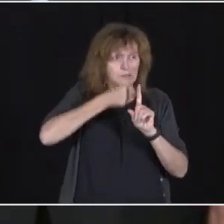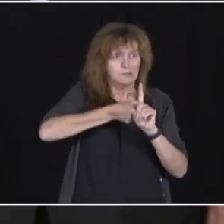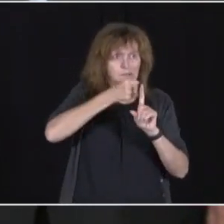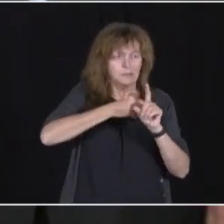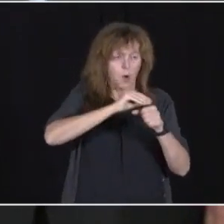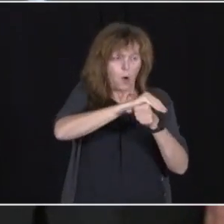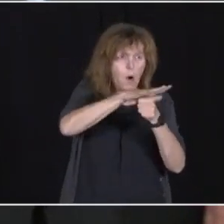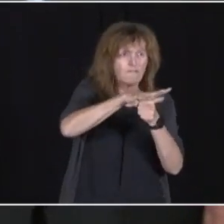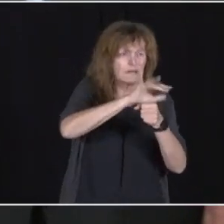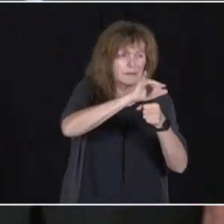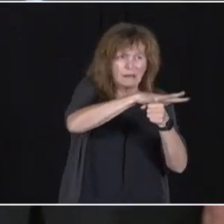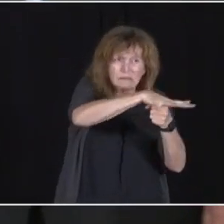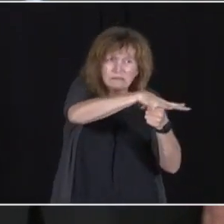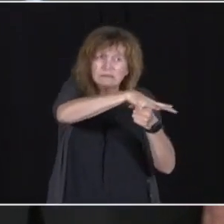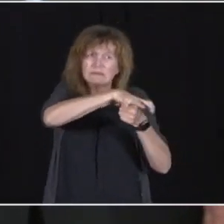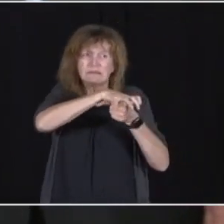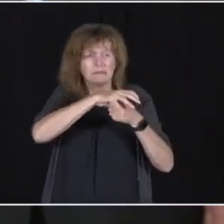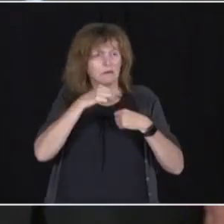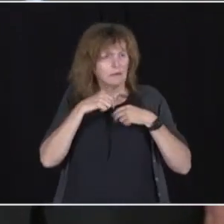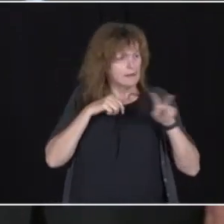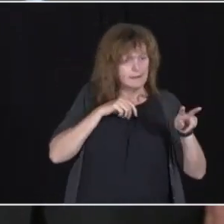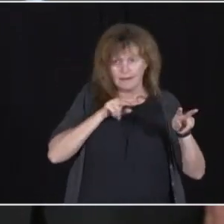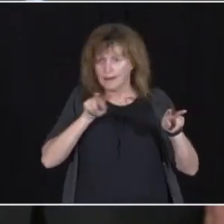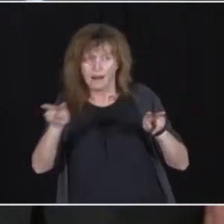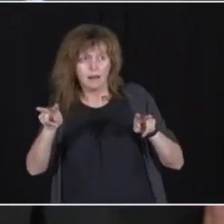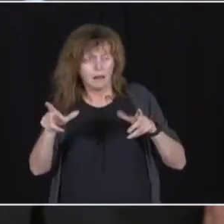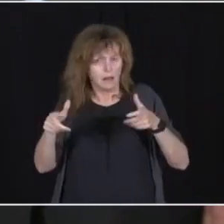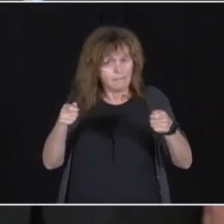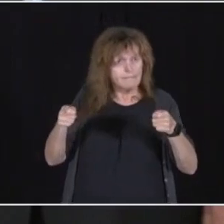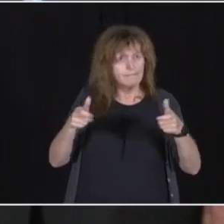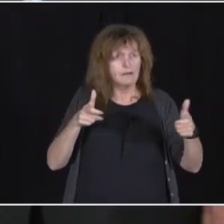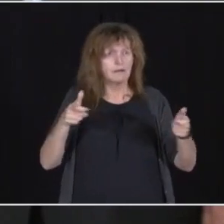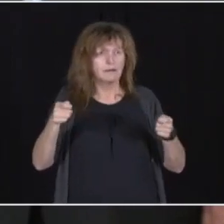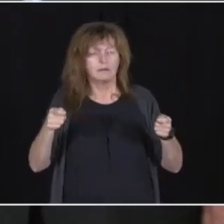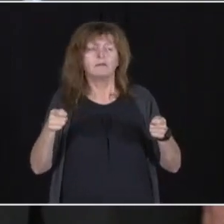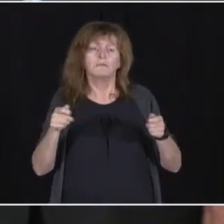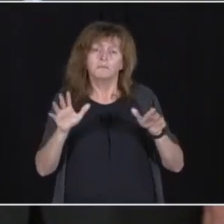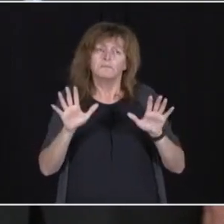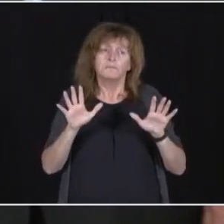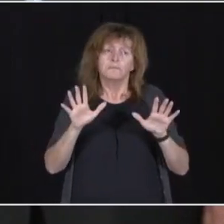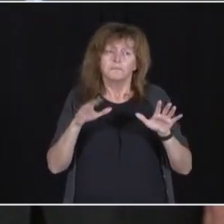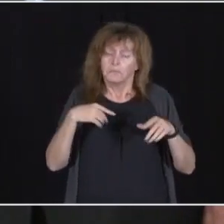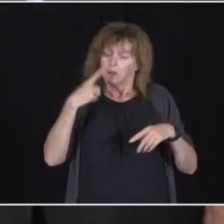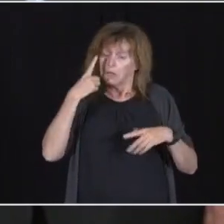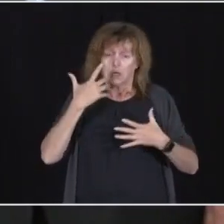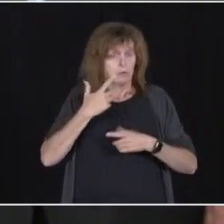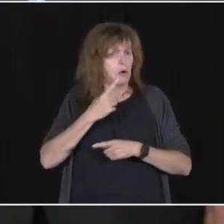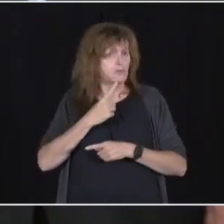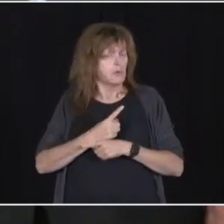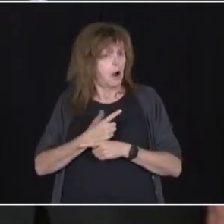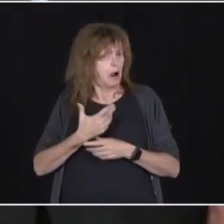Given the importance of our fight against COVID-19 and given how important it is to help protect the safety of the people of the province